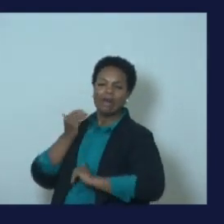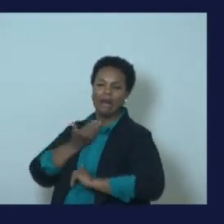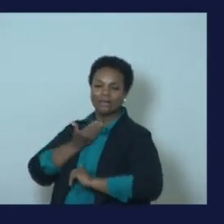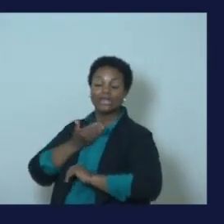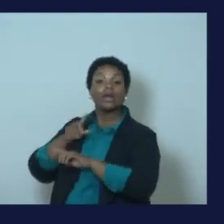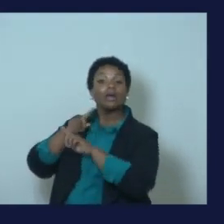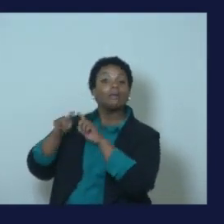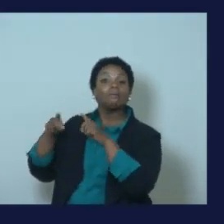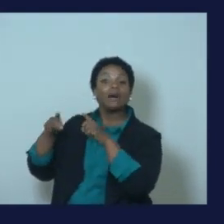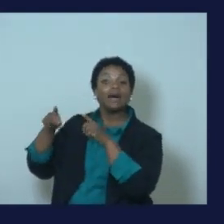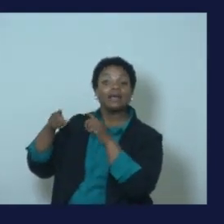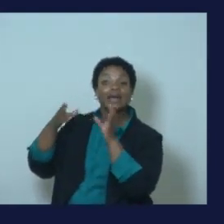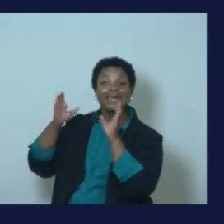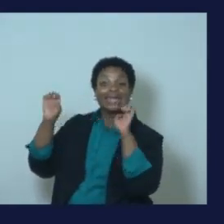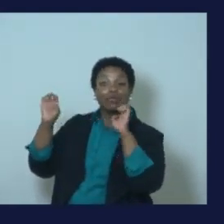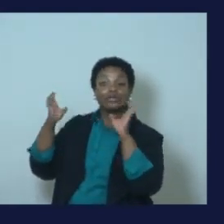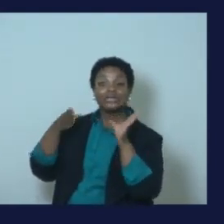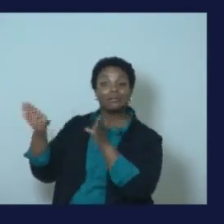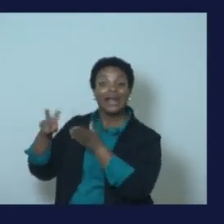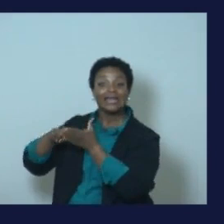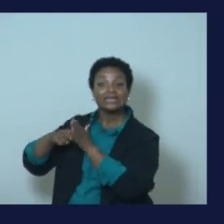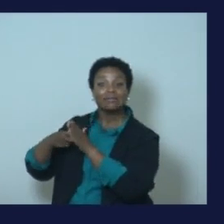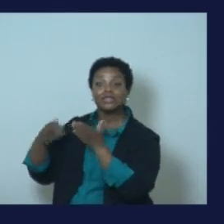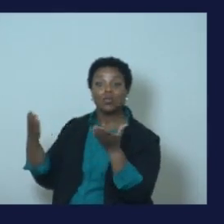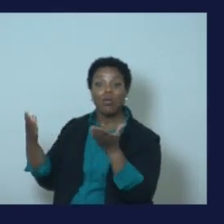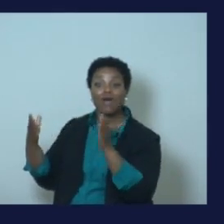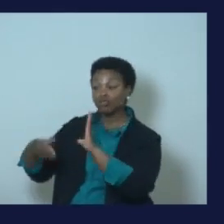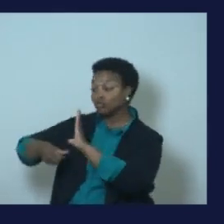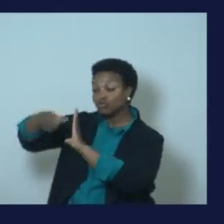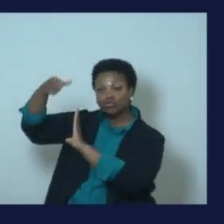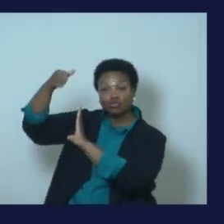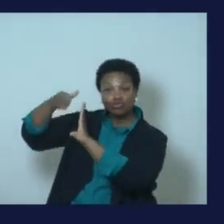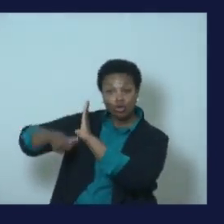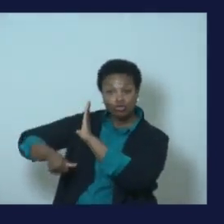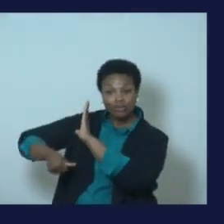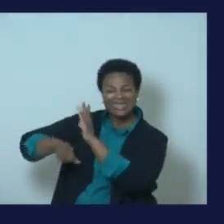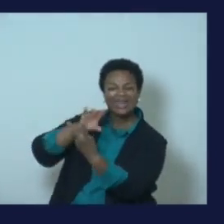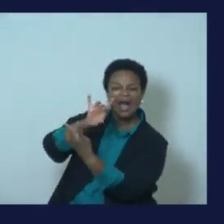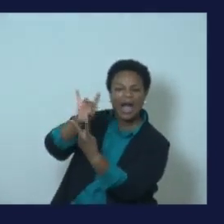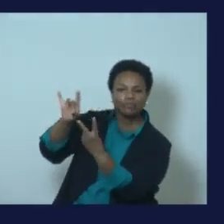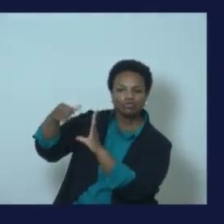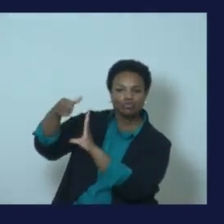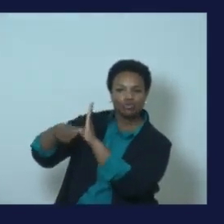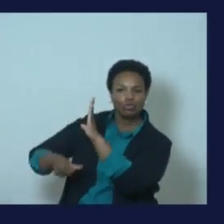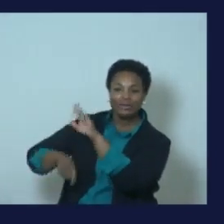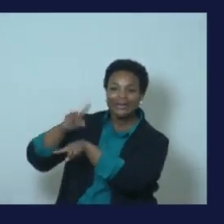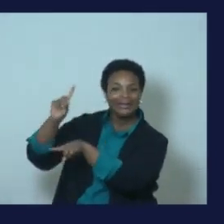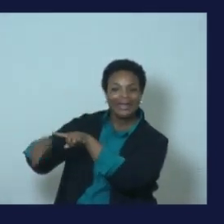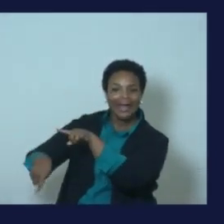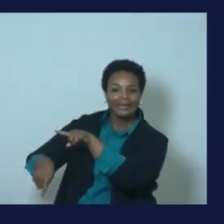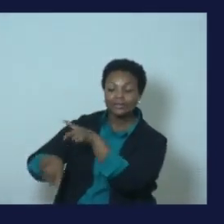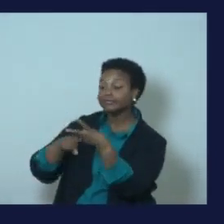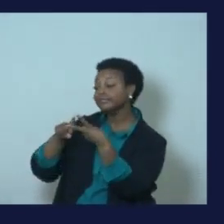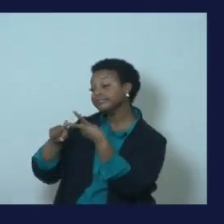WELL, IT DEPENDS ON EACH STATE’S CAPACITY. BUT BASICALLY IT SAYS TO THAT YOU CAN’T DO ELECTIVE PROCEDURES.